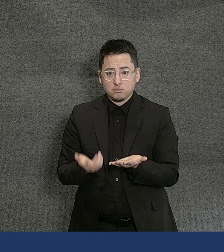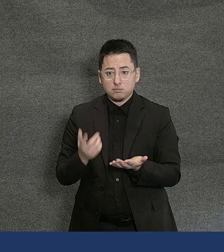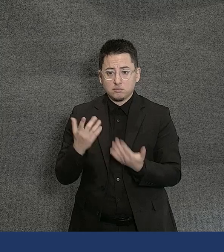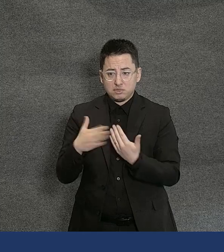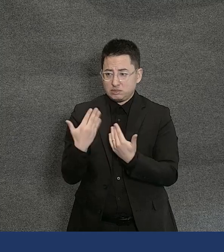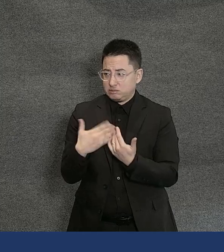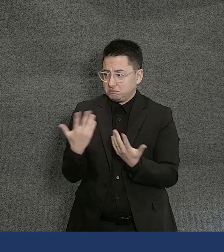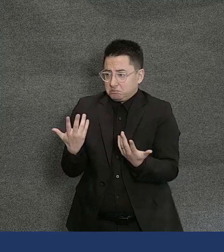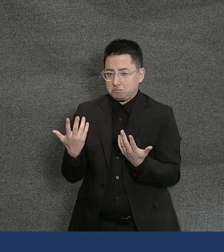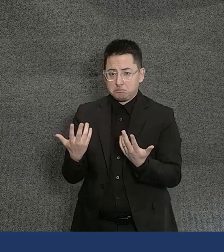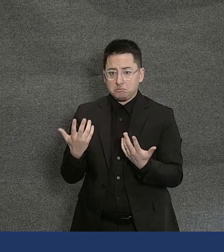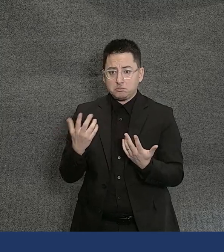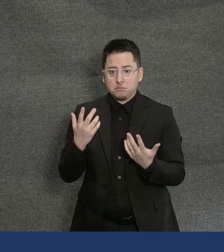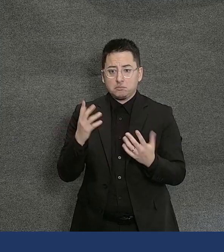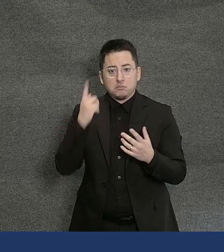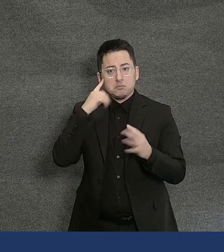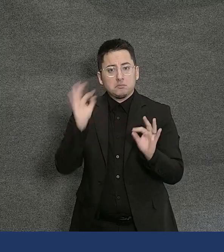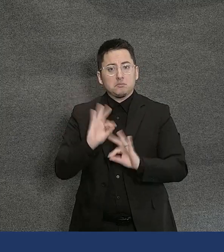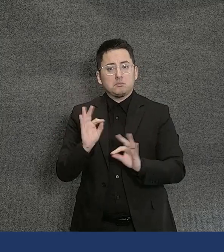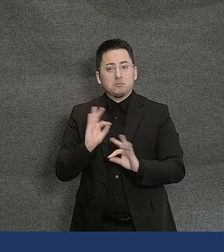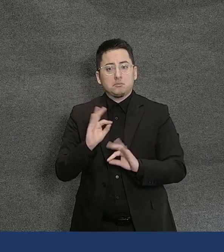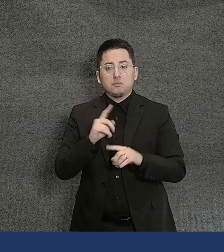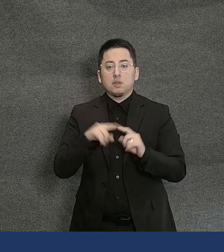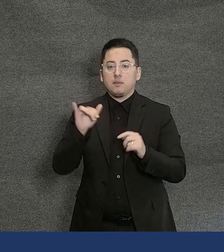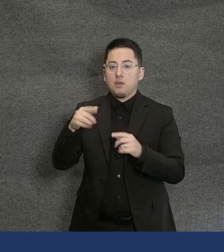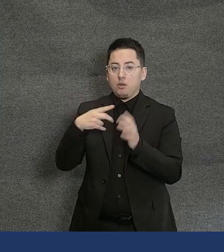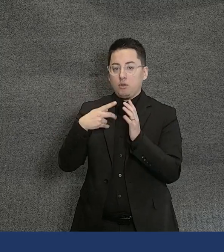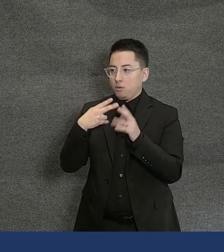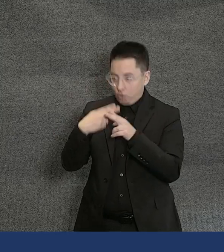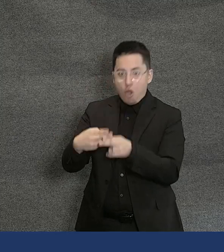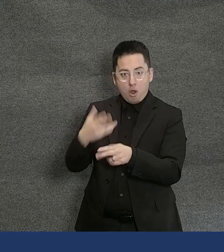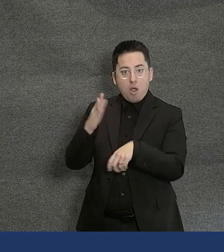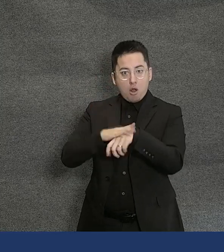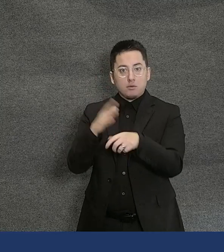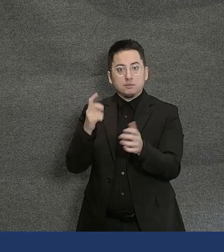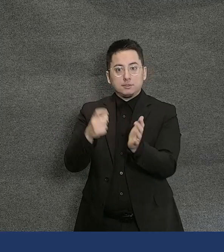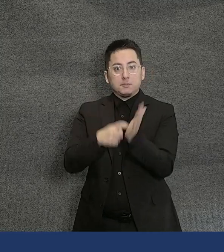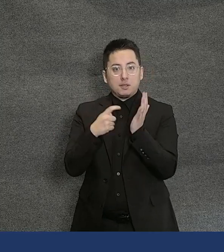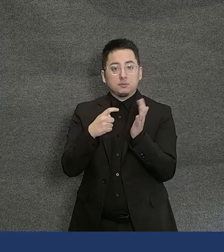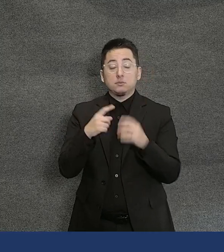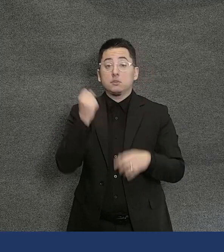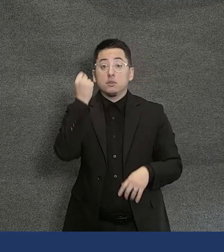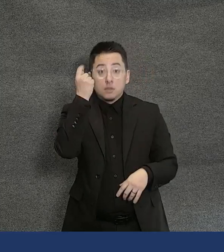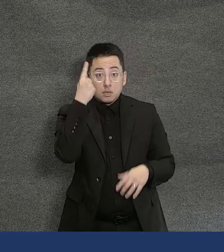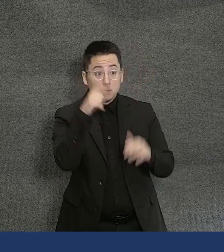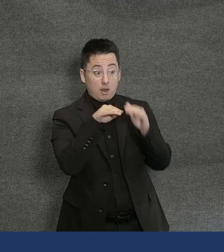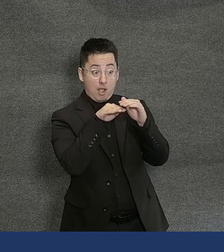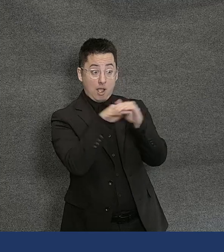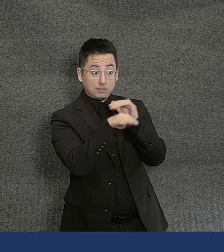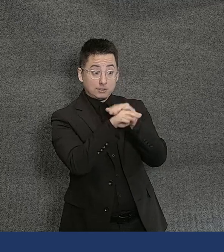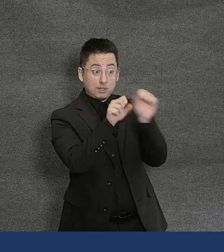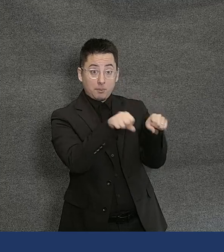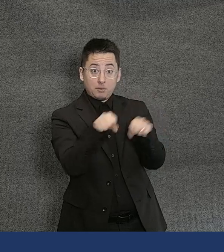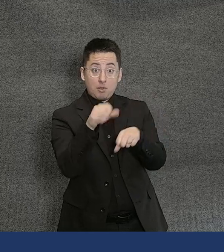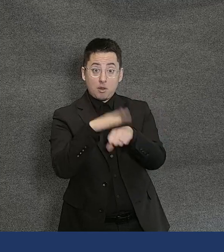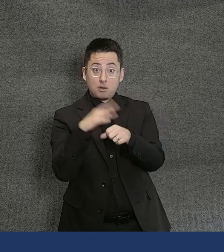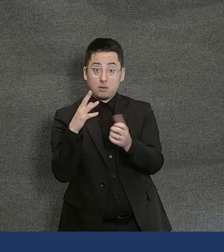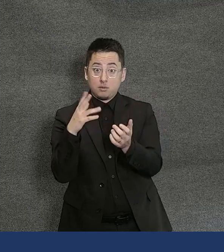That would be considered on-demand, accessible being you can use a wheelchair with it. We don't have a lot of options for on-demand accessible